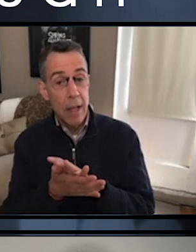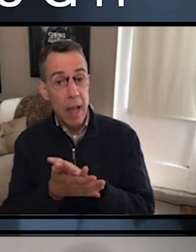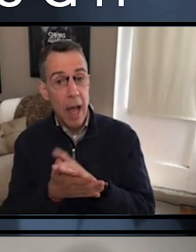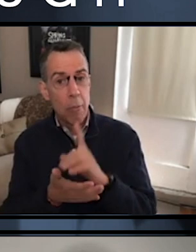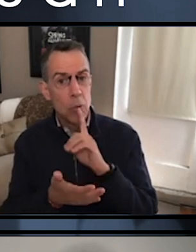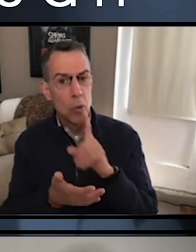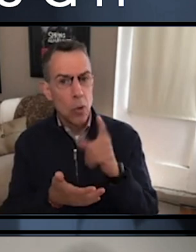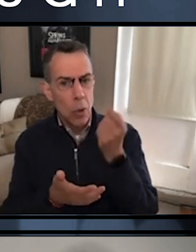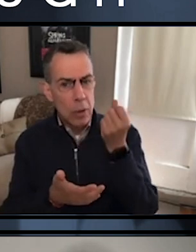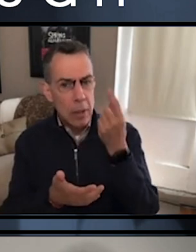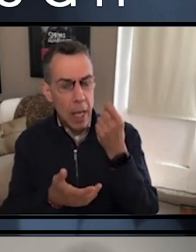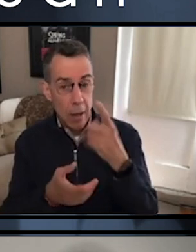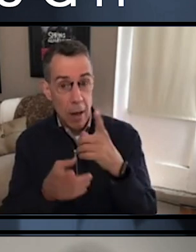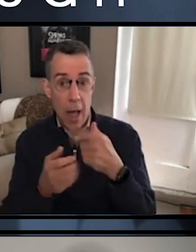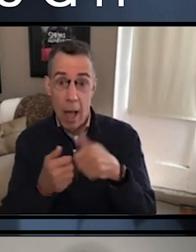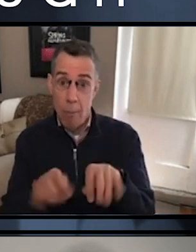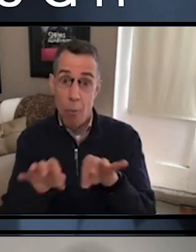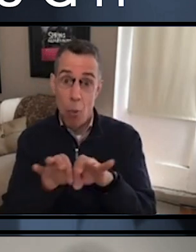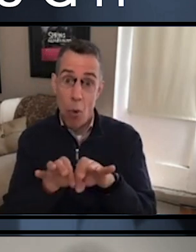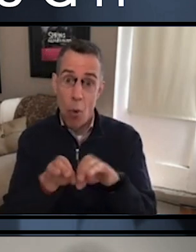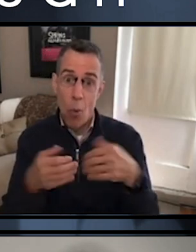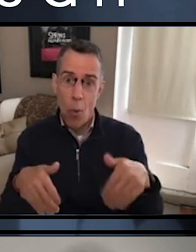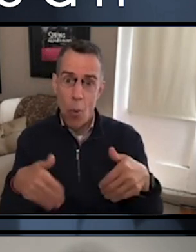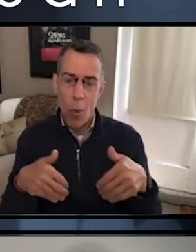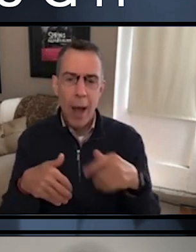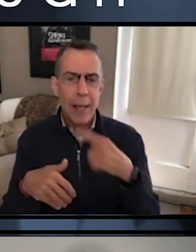understand the significance of that. Will you tell us about how you got cast?